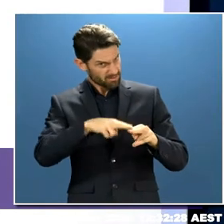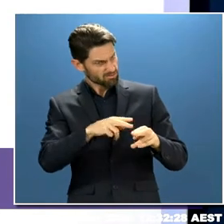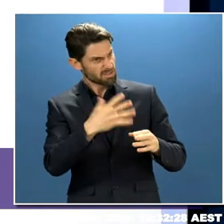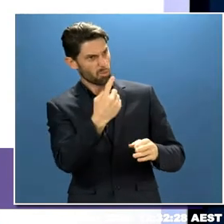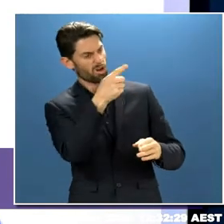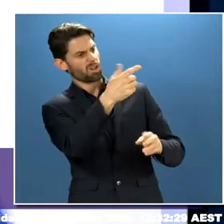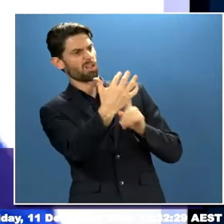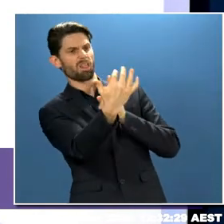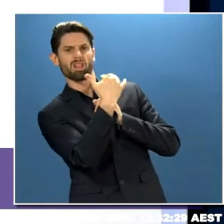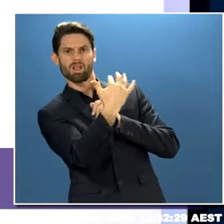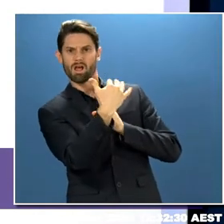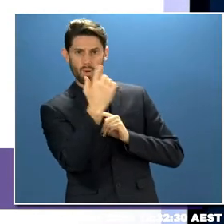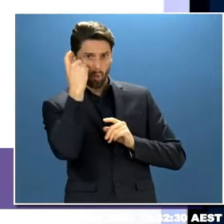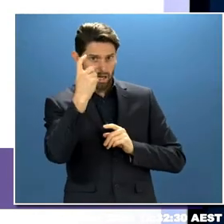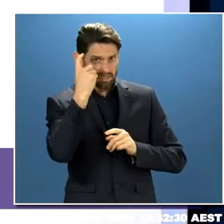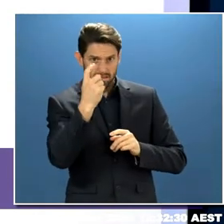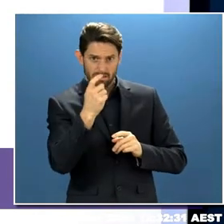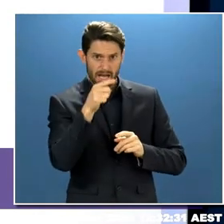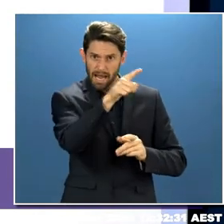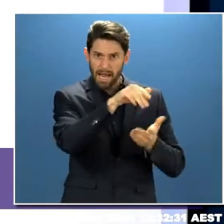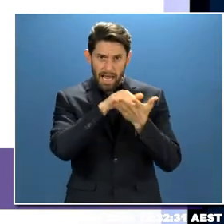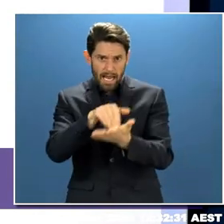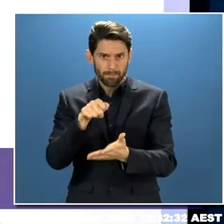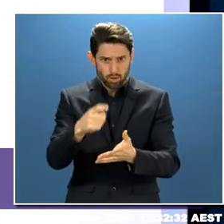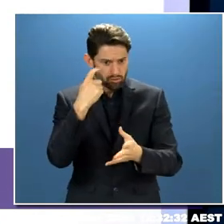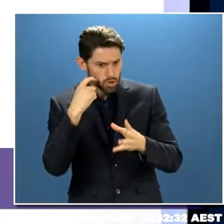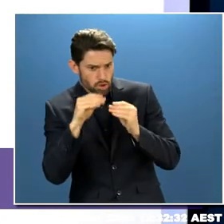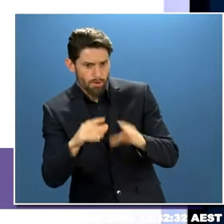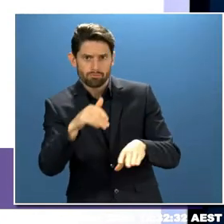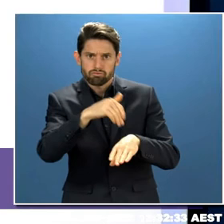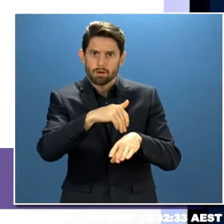did anyone help you sort out those problems or help you talk to the person?